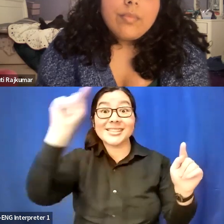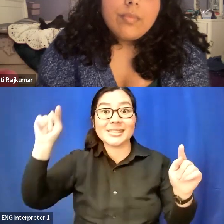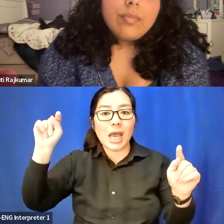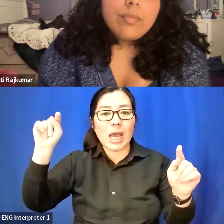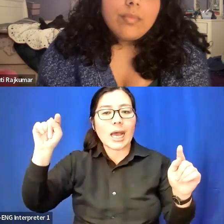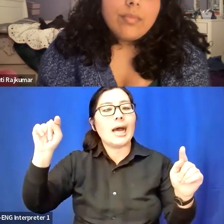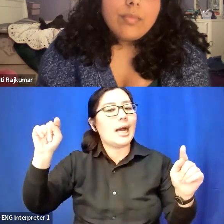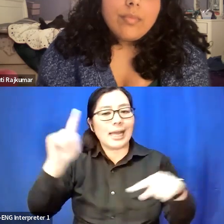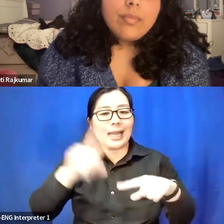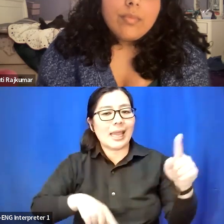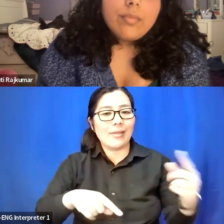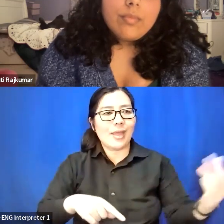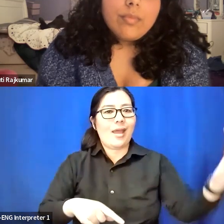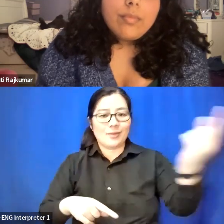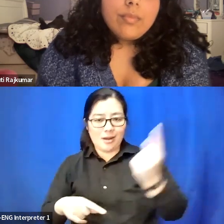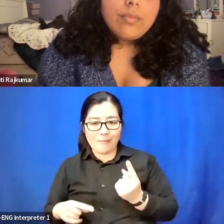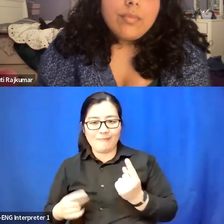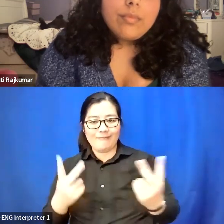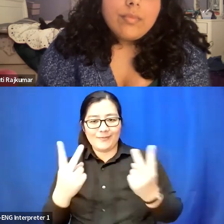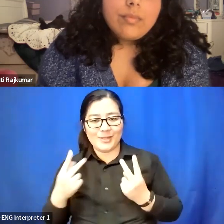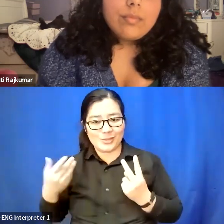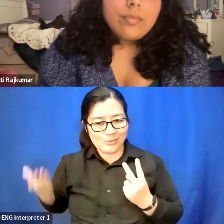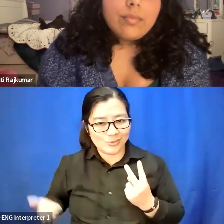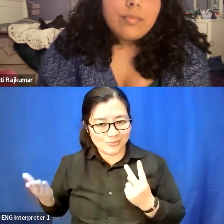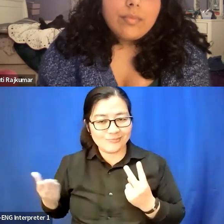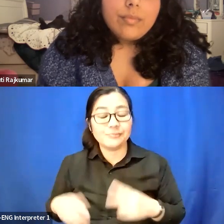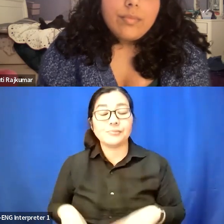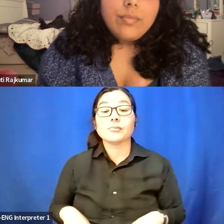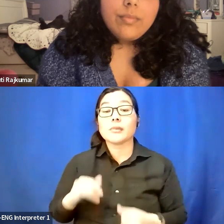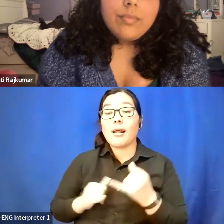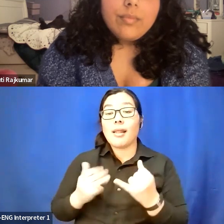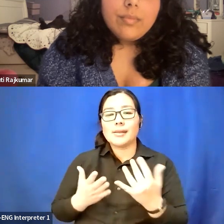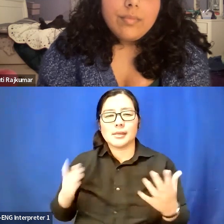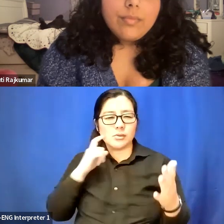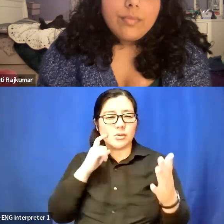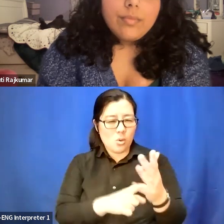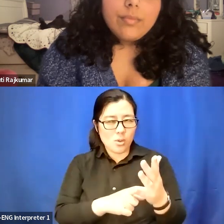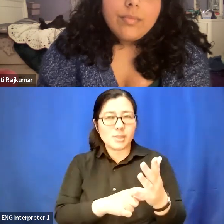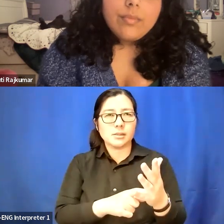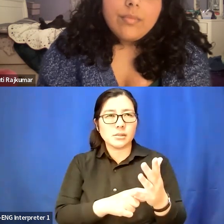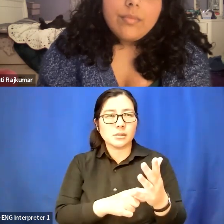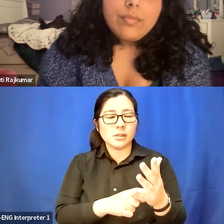And I think the last thing that very like stood out to me was that Harvard's fire